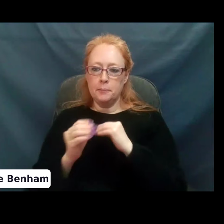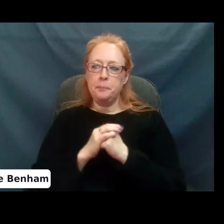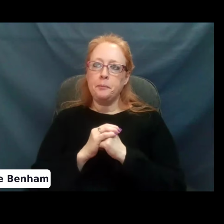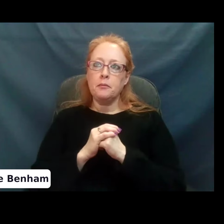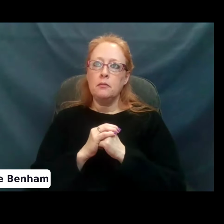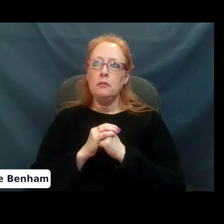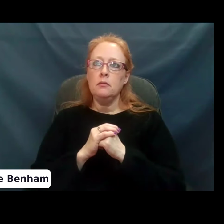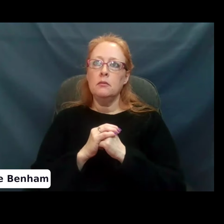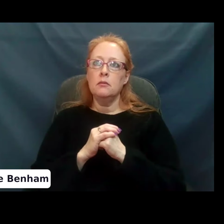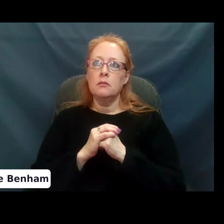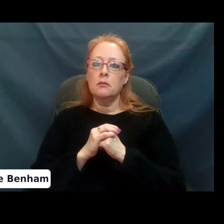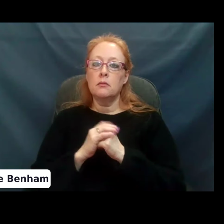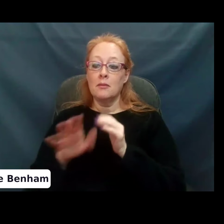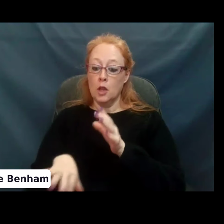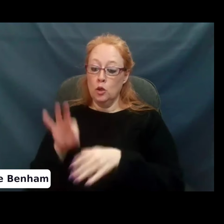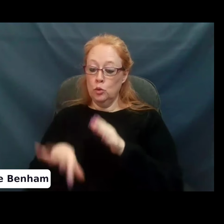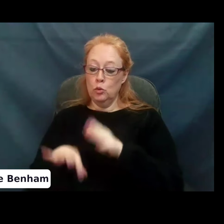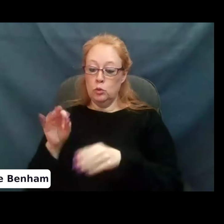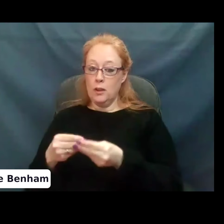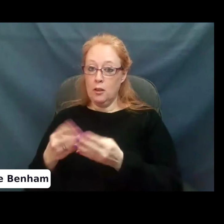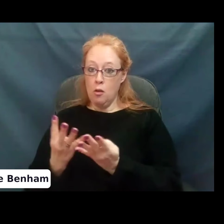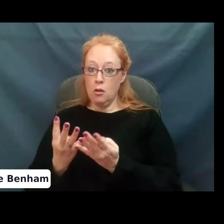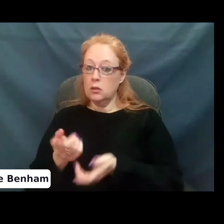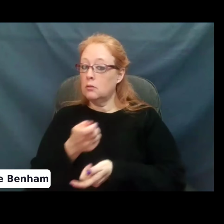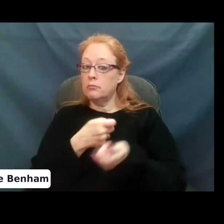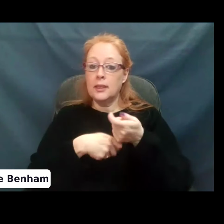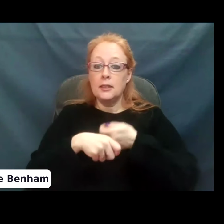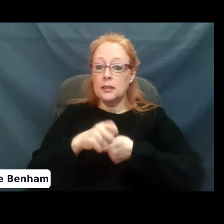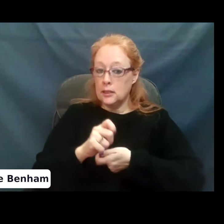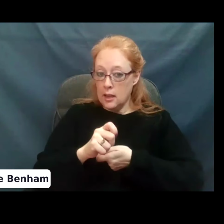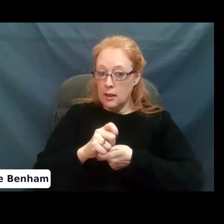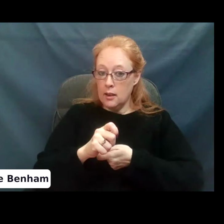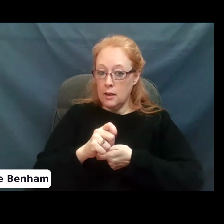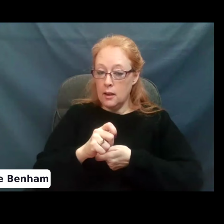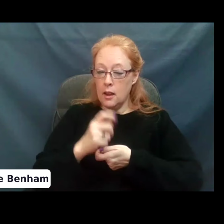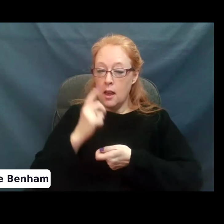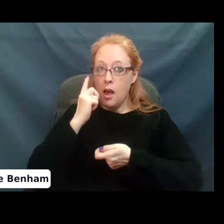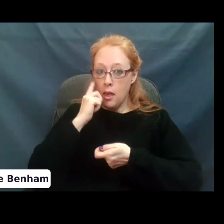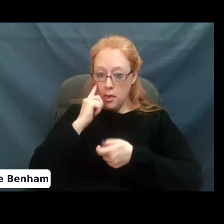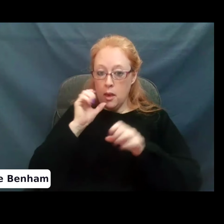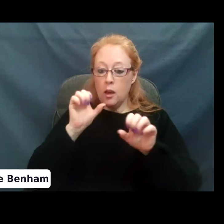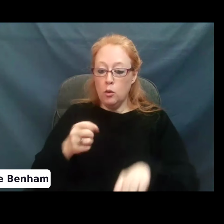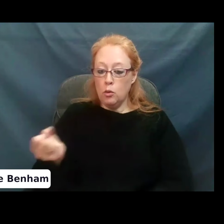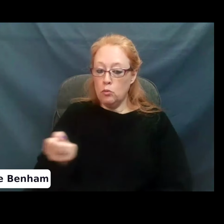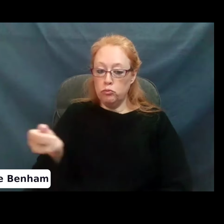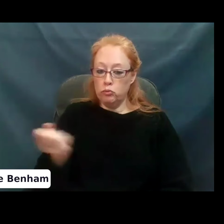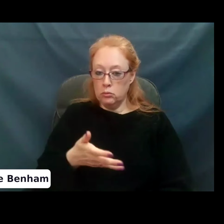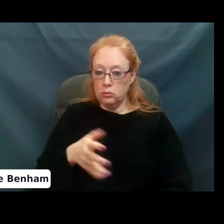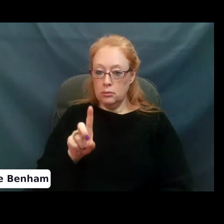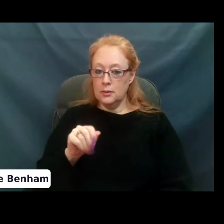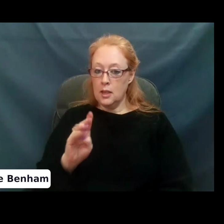That's an immediate fix that comes to mind.